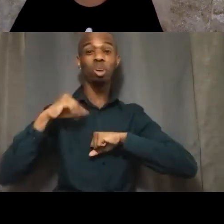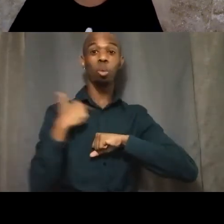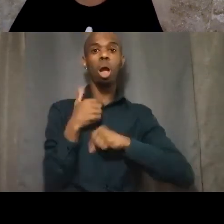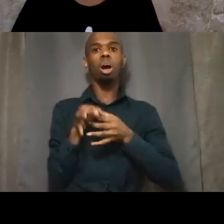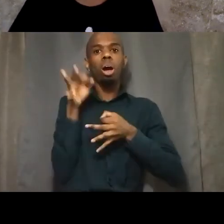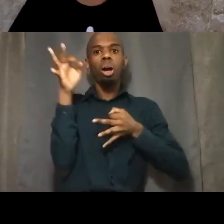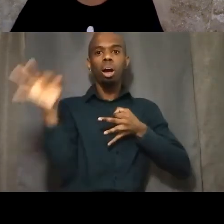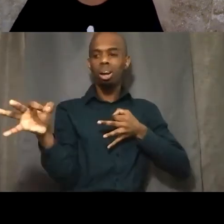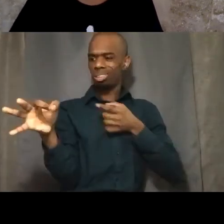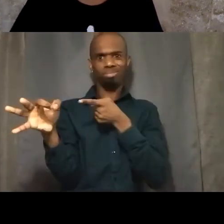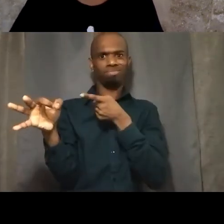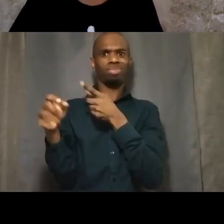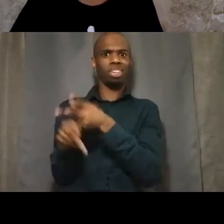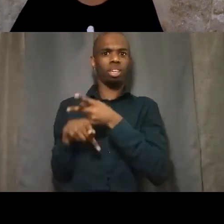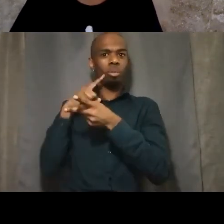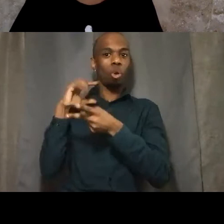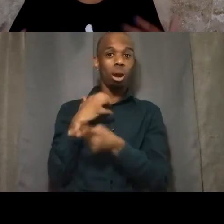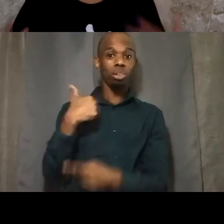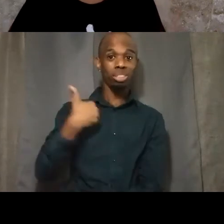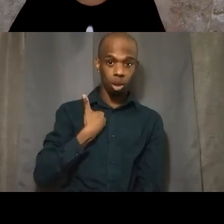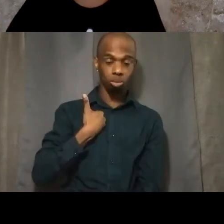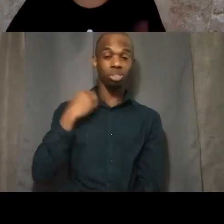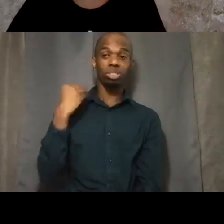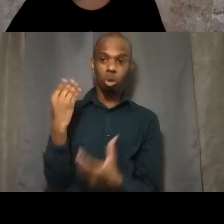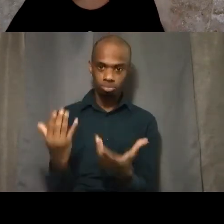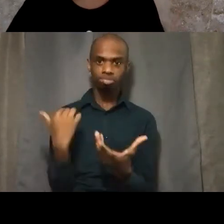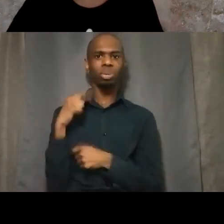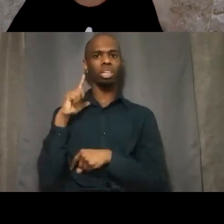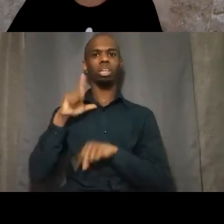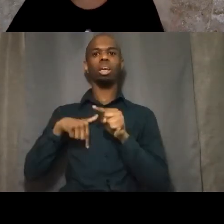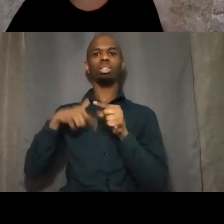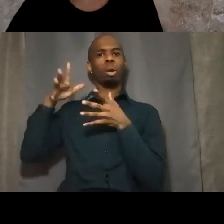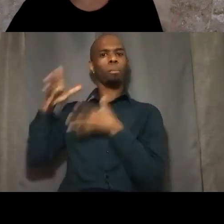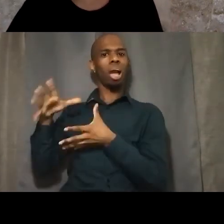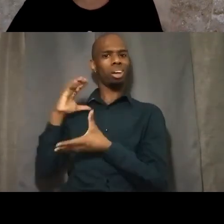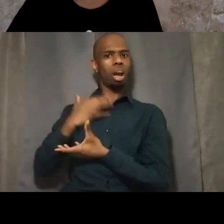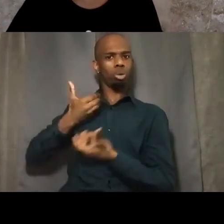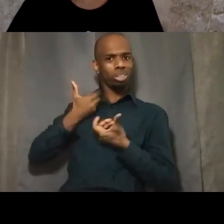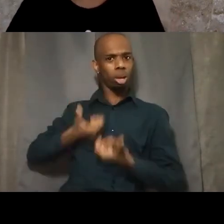We cannot afford to martyr ourselves. And so I think of this quote often by Audre Lorde.